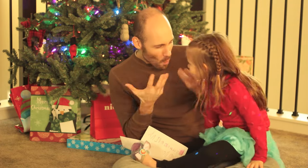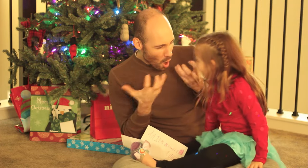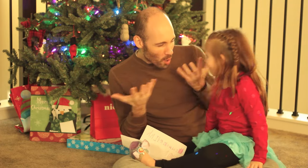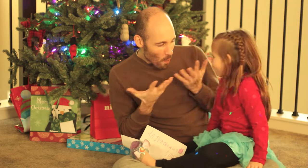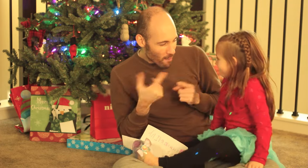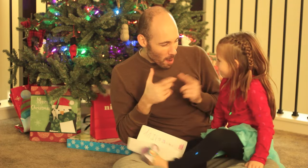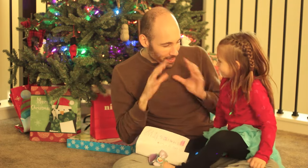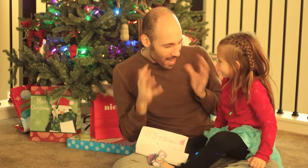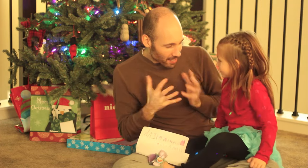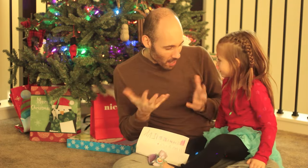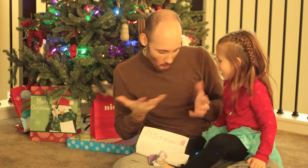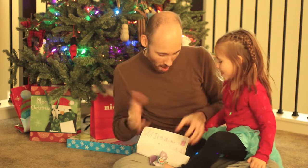What do you want from Santa?